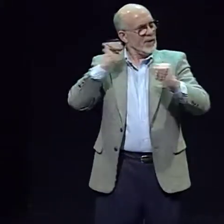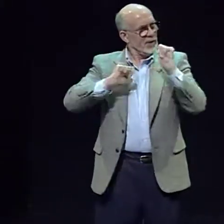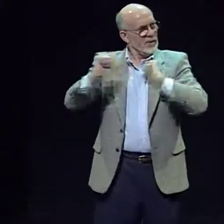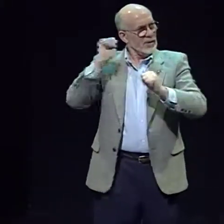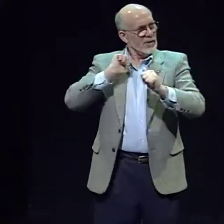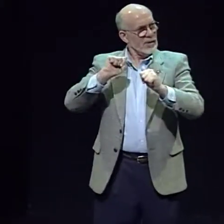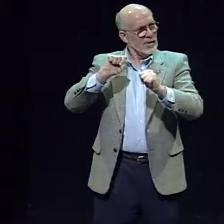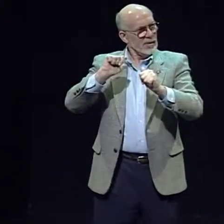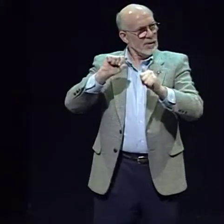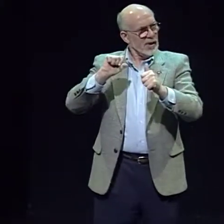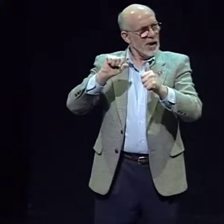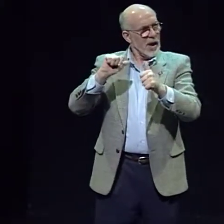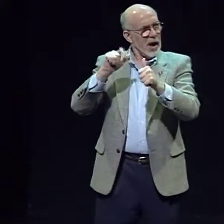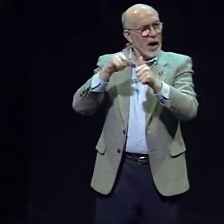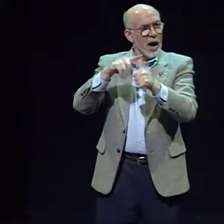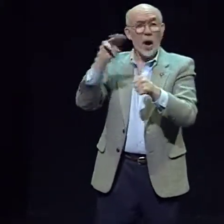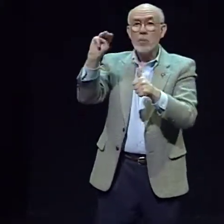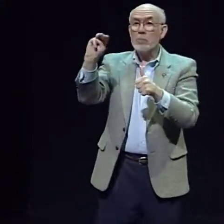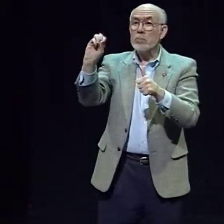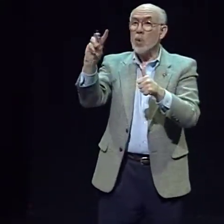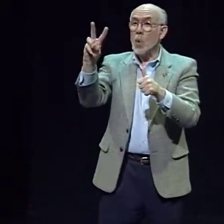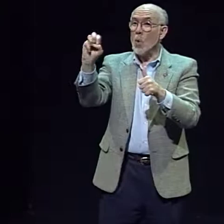NOW, WHEN WE THINK ABOUT THEATER,